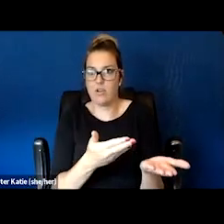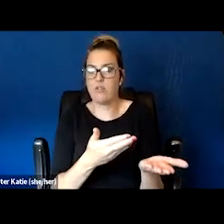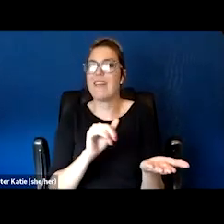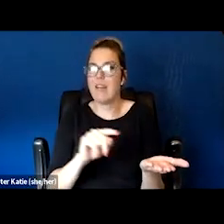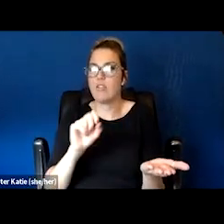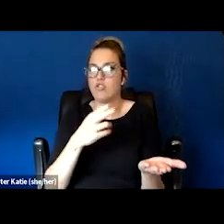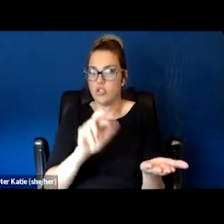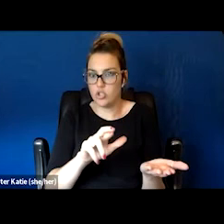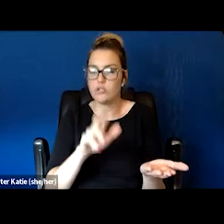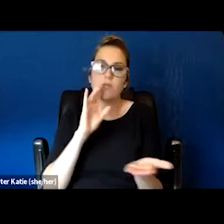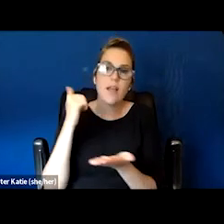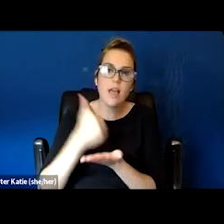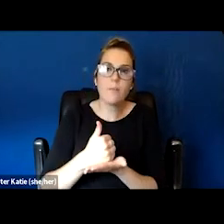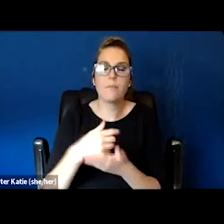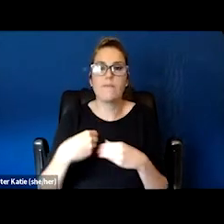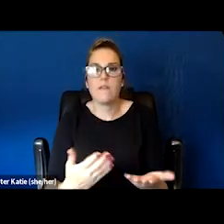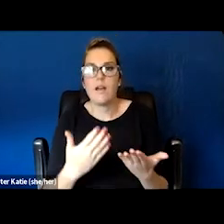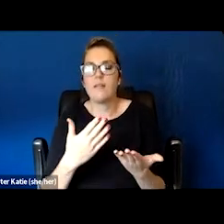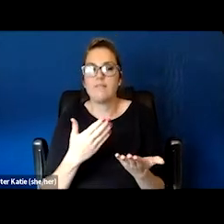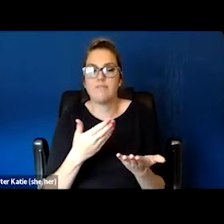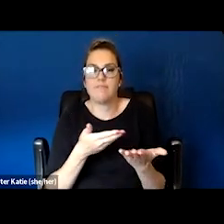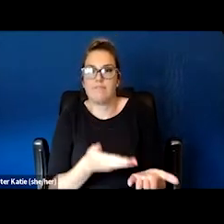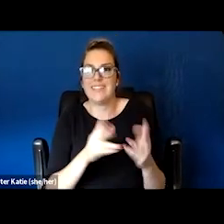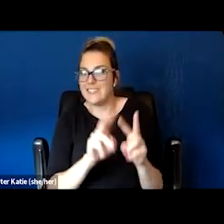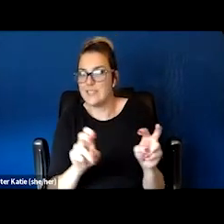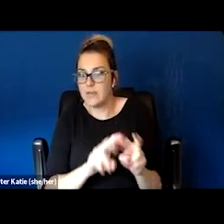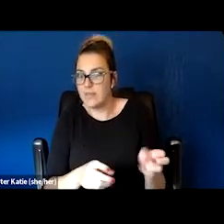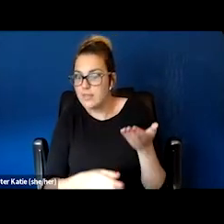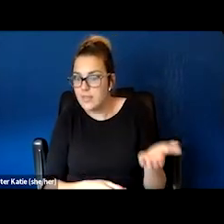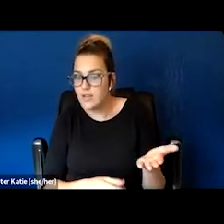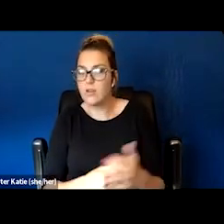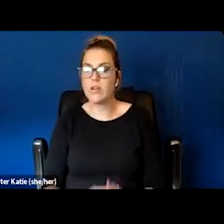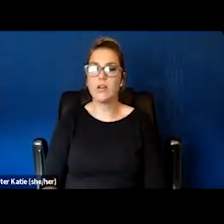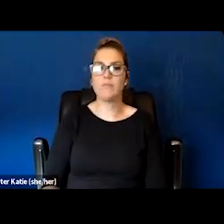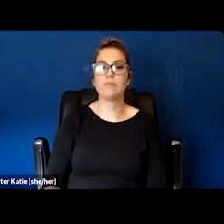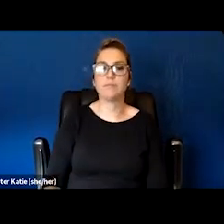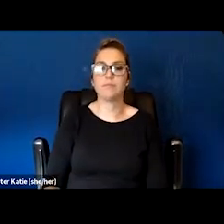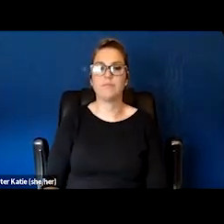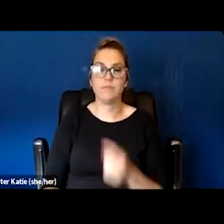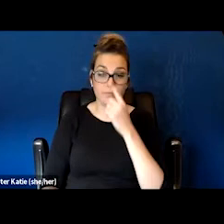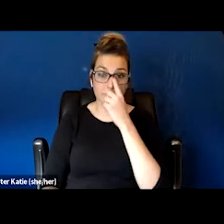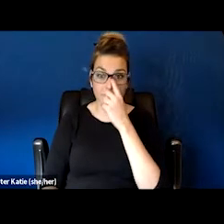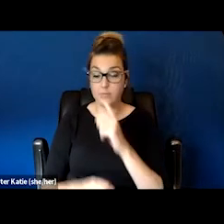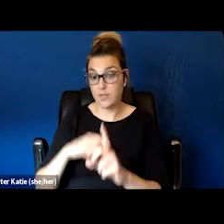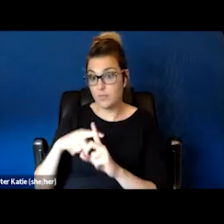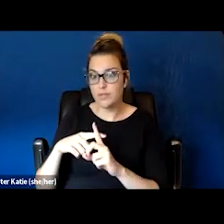so they can provide onsite assessments, things like that. They also participate in case conferences for those shelters.